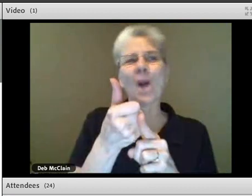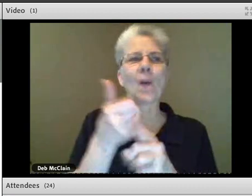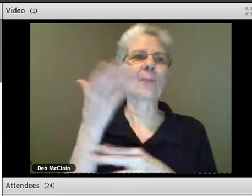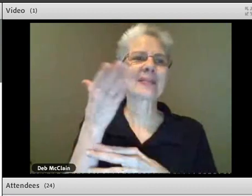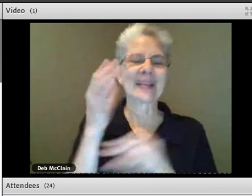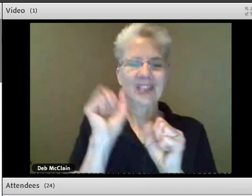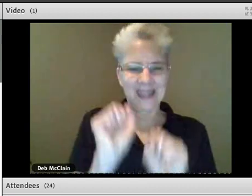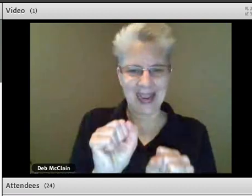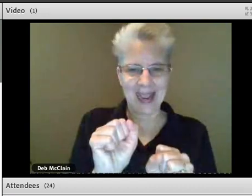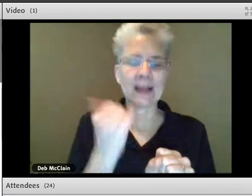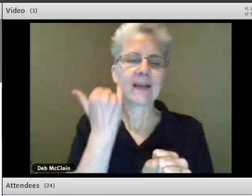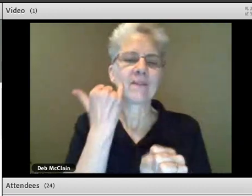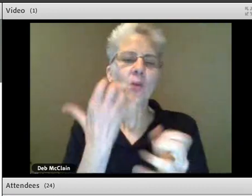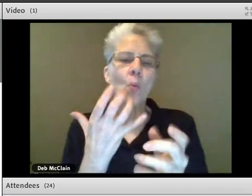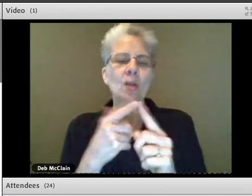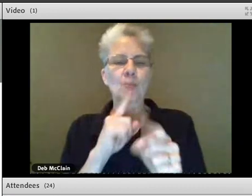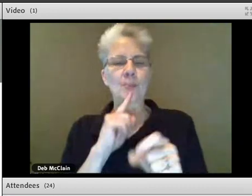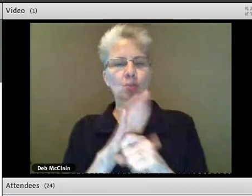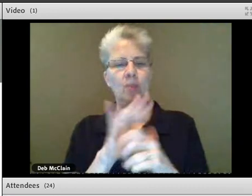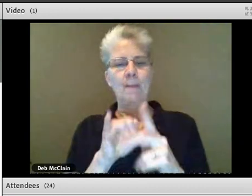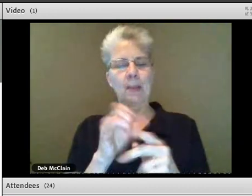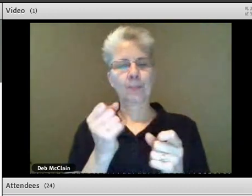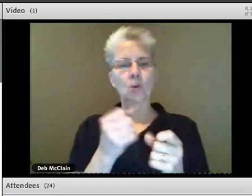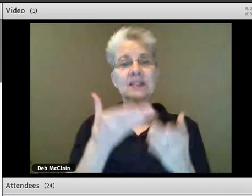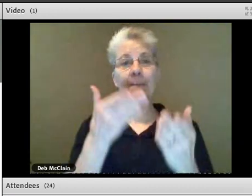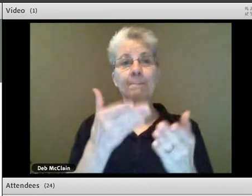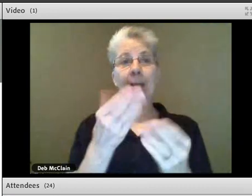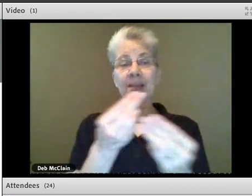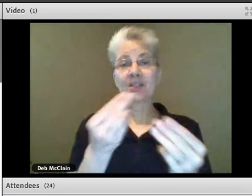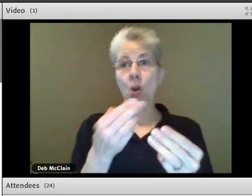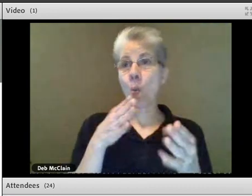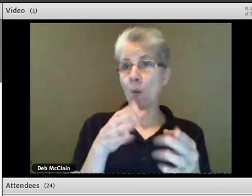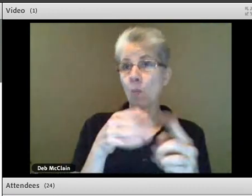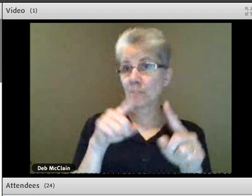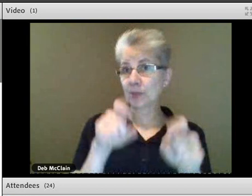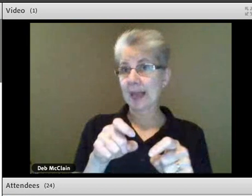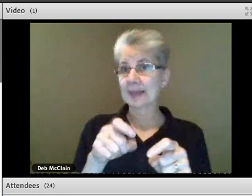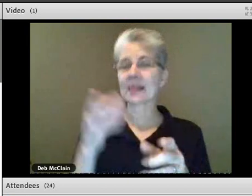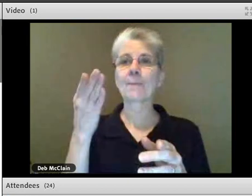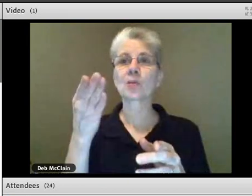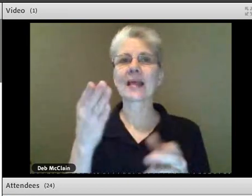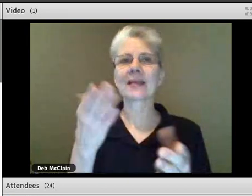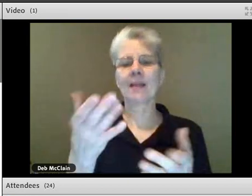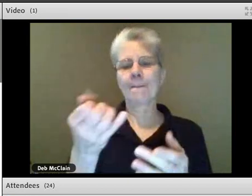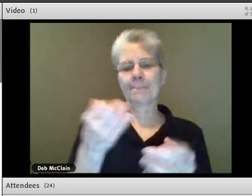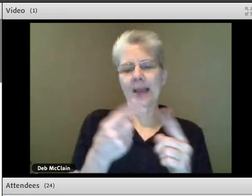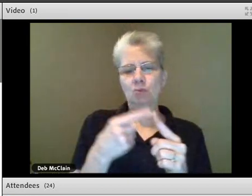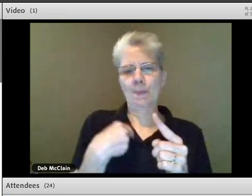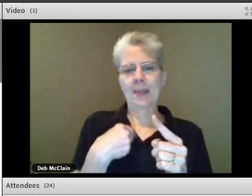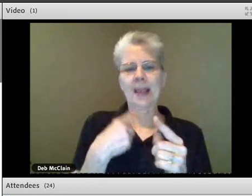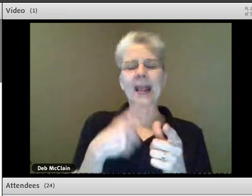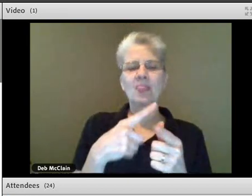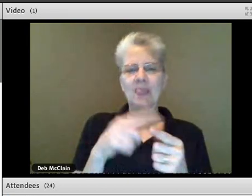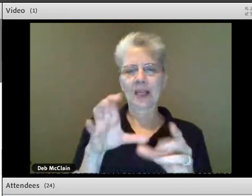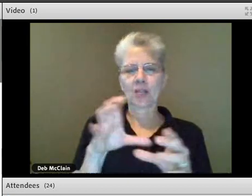so if you wanted to ensure that people understood the material, one way to test it is say, "Present this material back to me," and they can then do that, use VoiceThread,